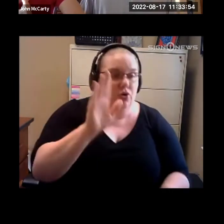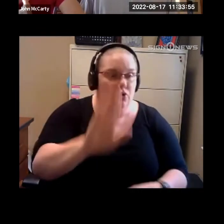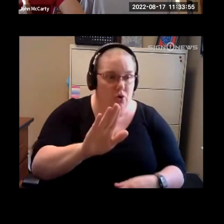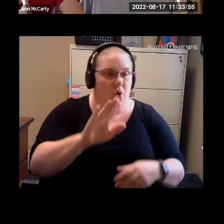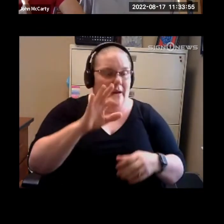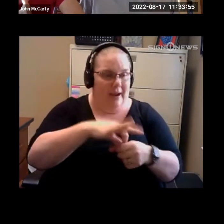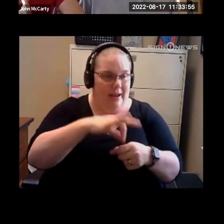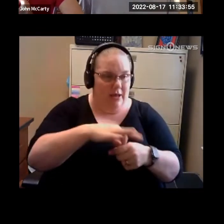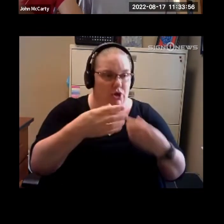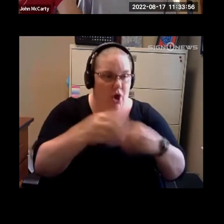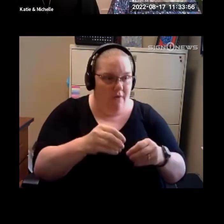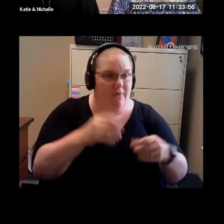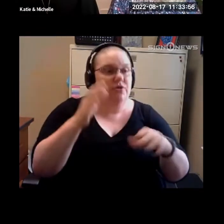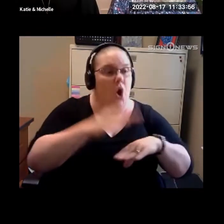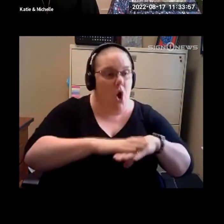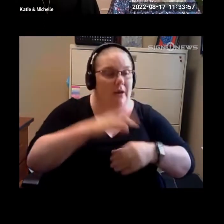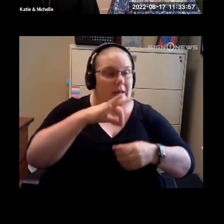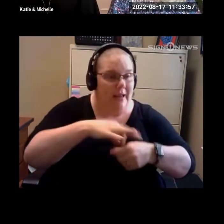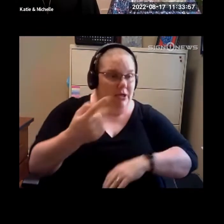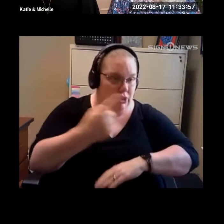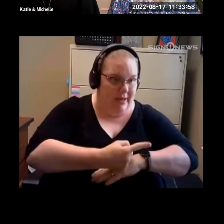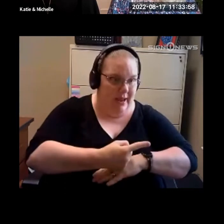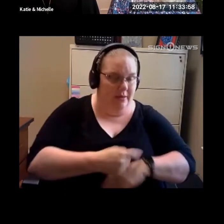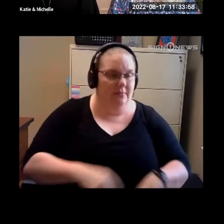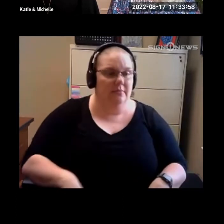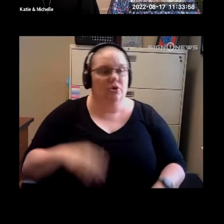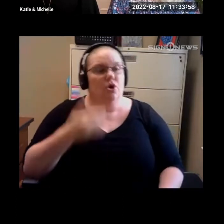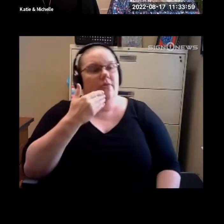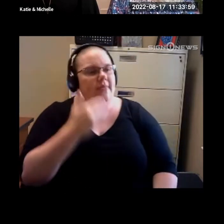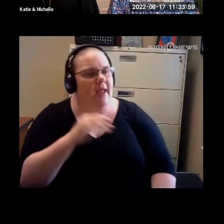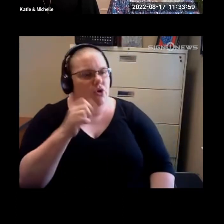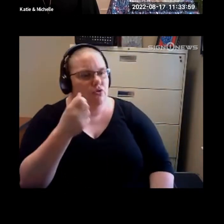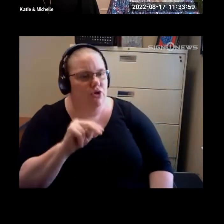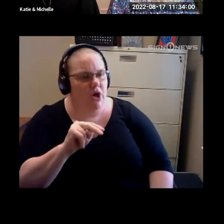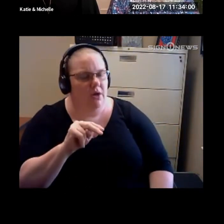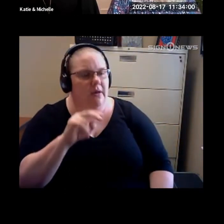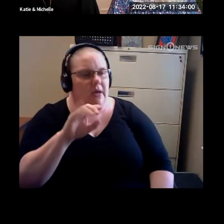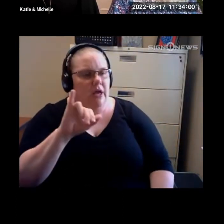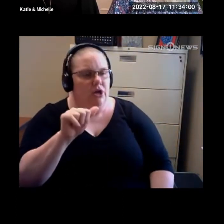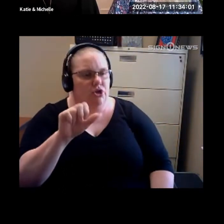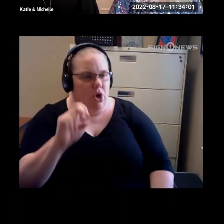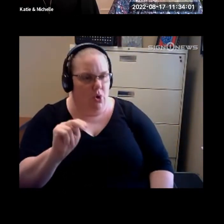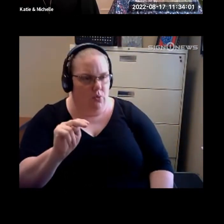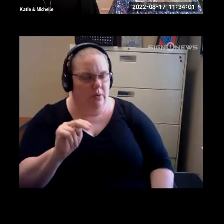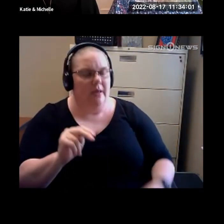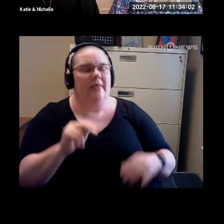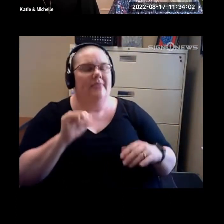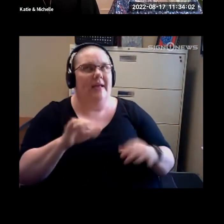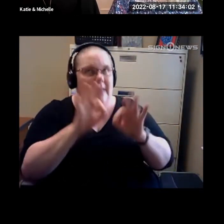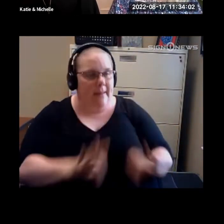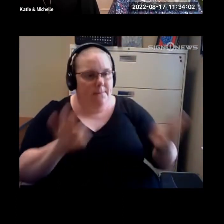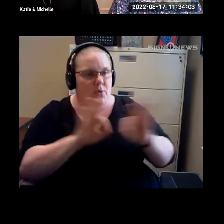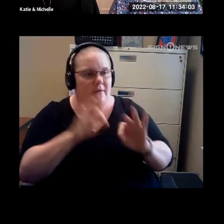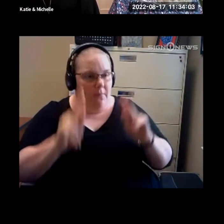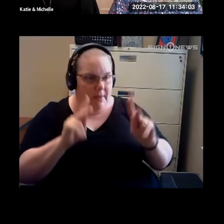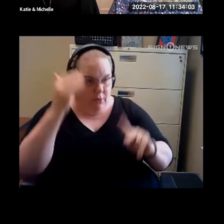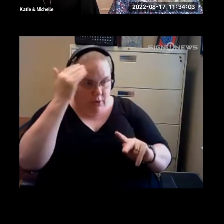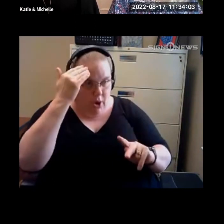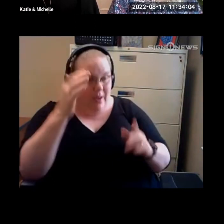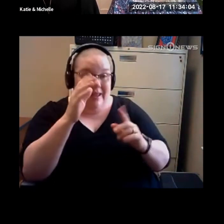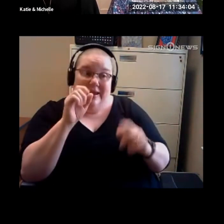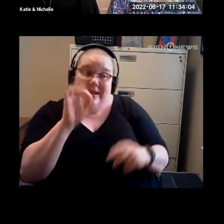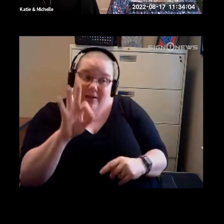Election Day thanks that's really important for everyone to know in case they get their ballot